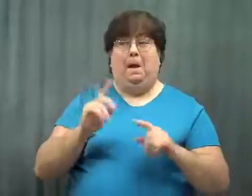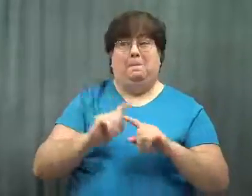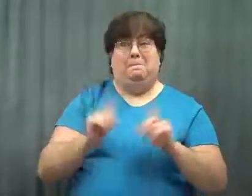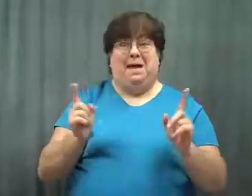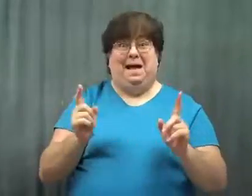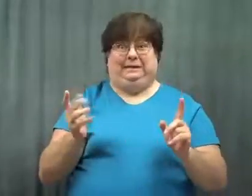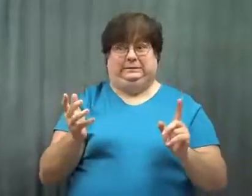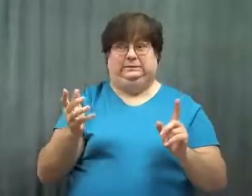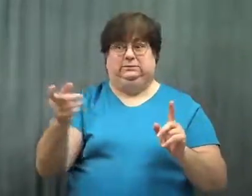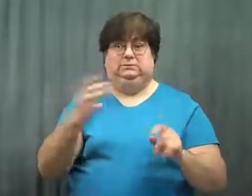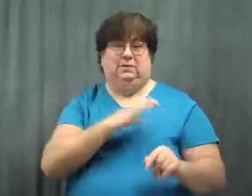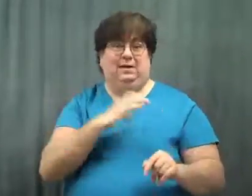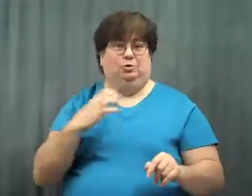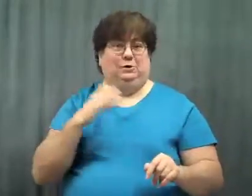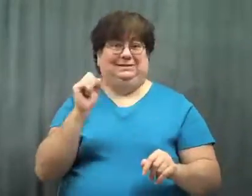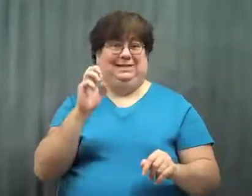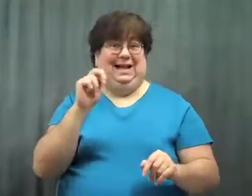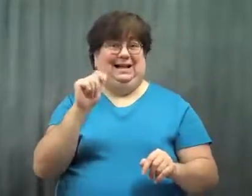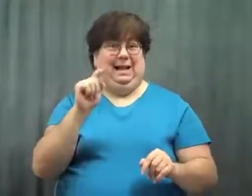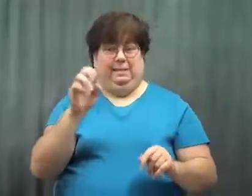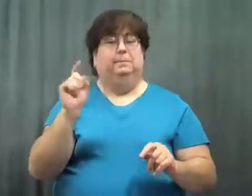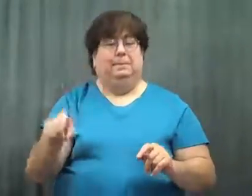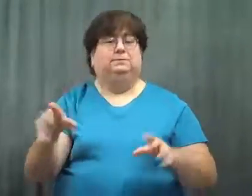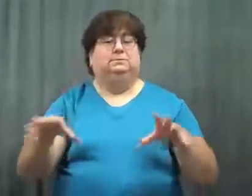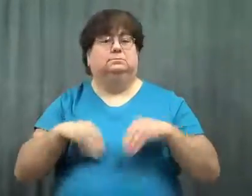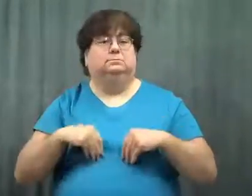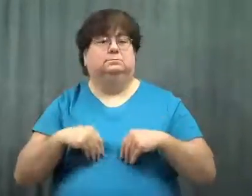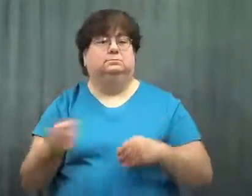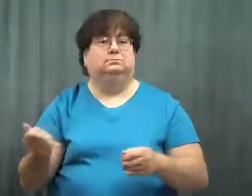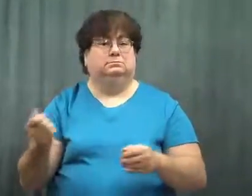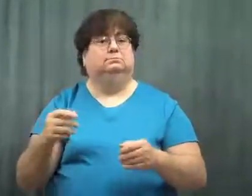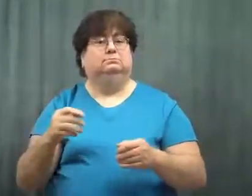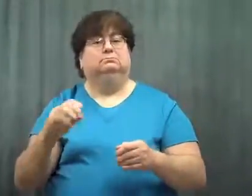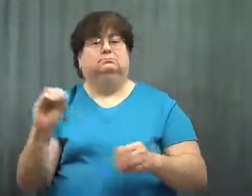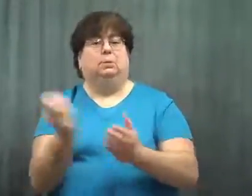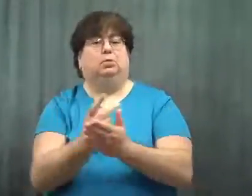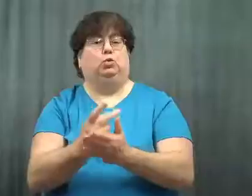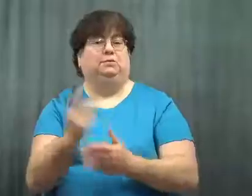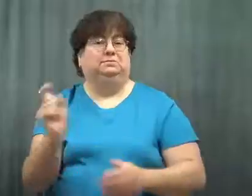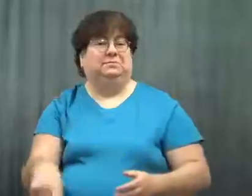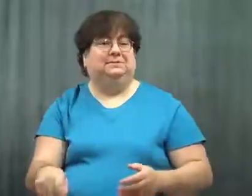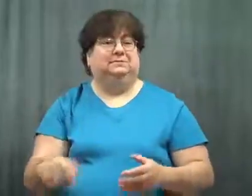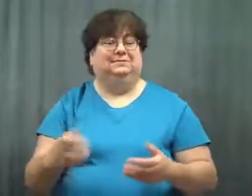But it has to be someone the Senate will also approve.